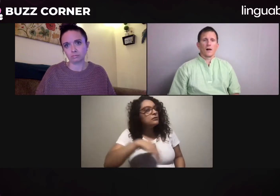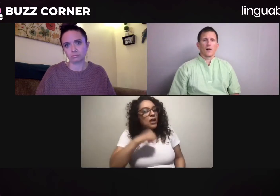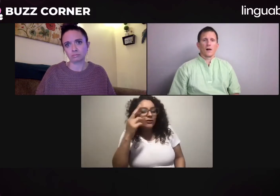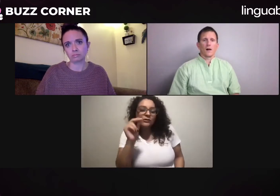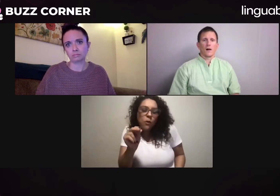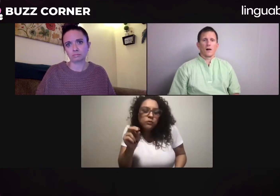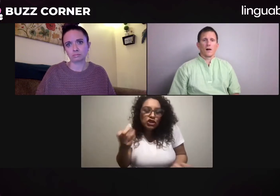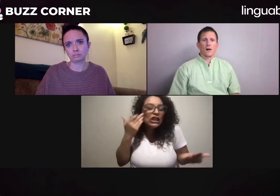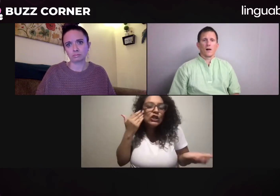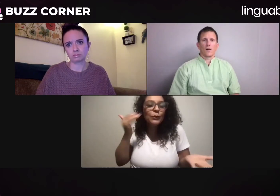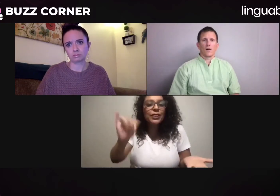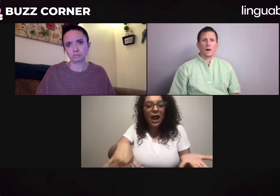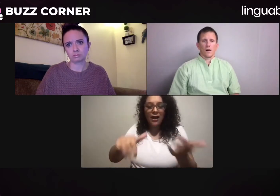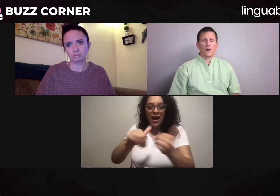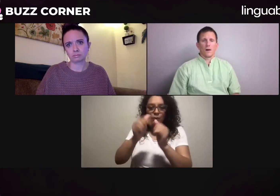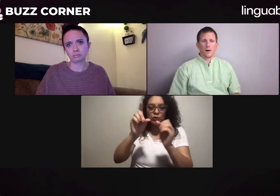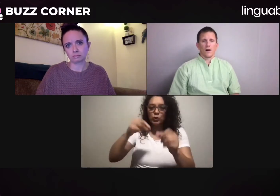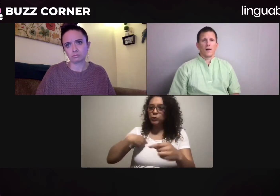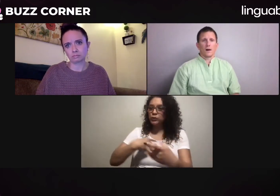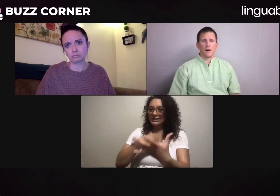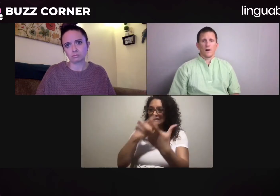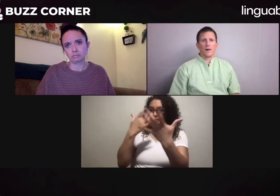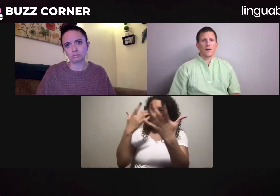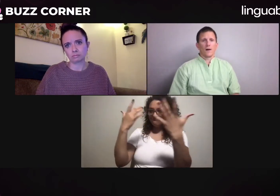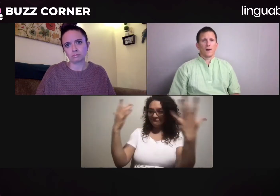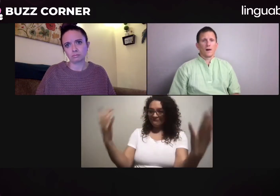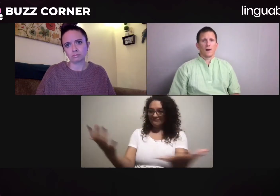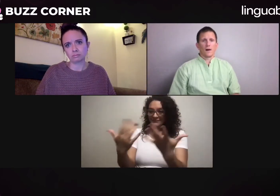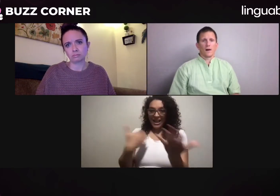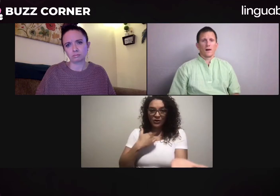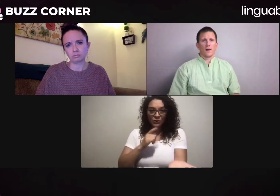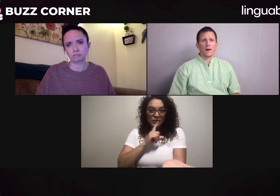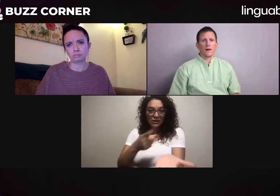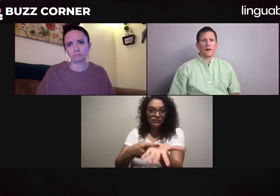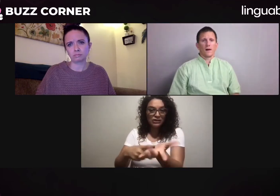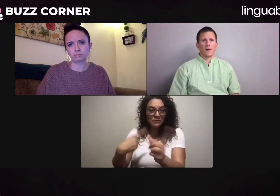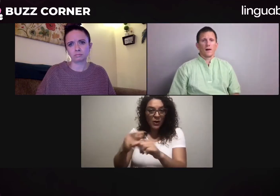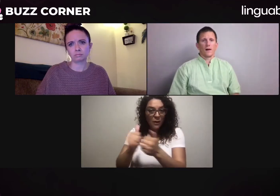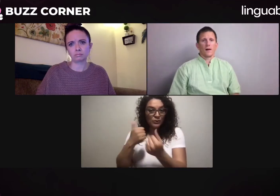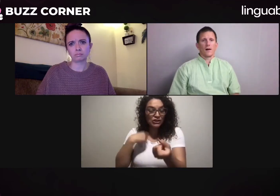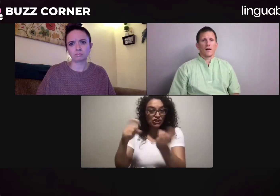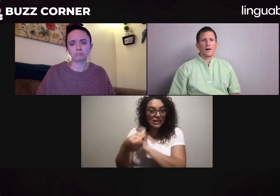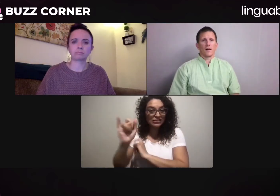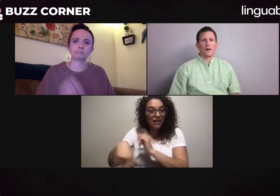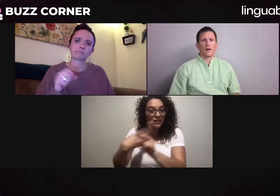Upon questioning that interpreter, they attempted to avoid the situation, to withhold their name.